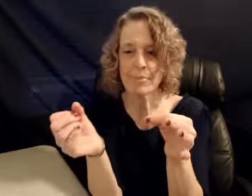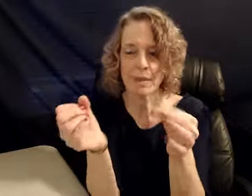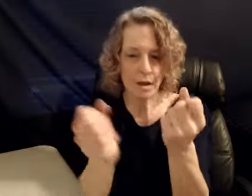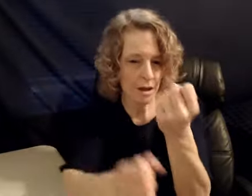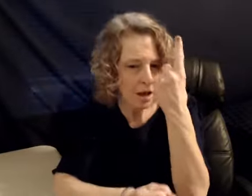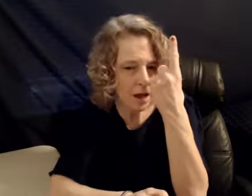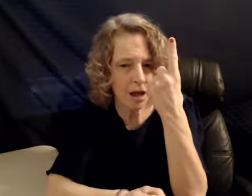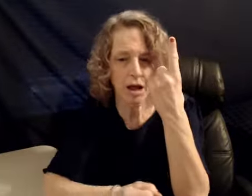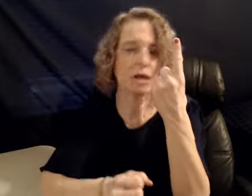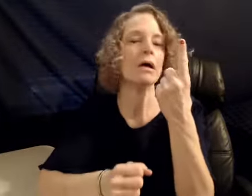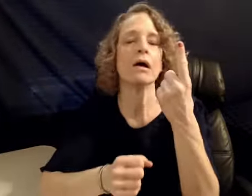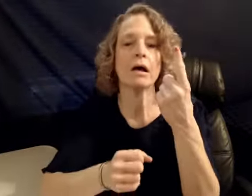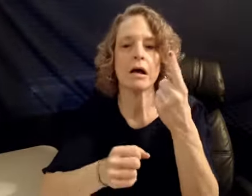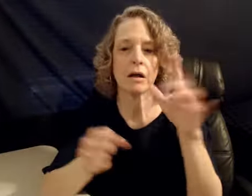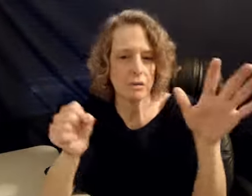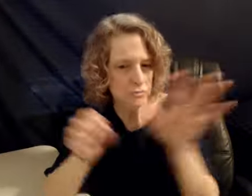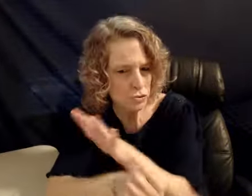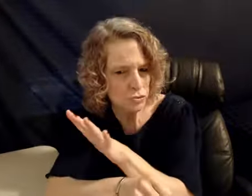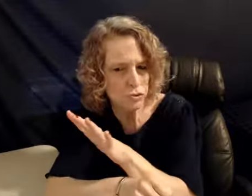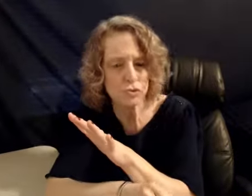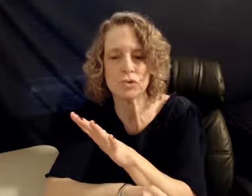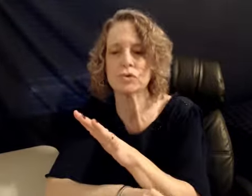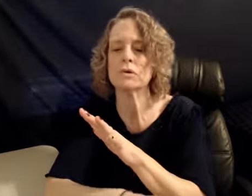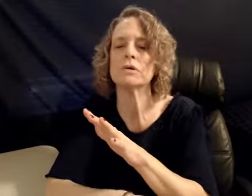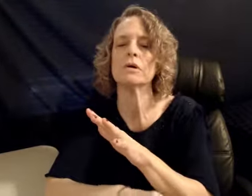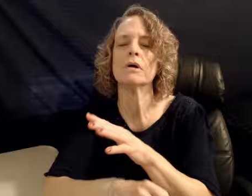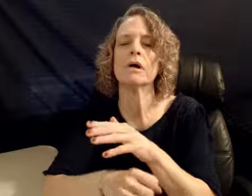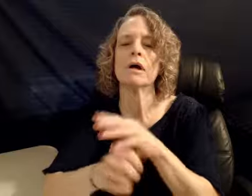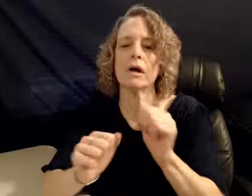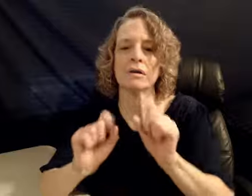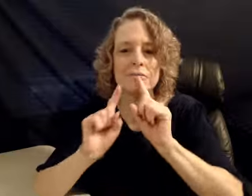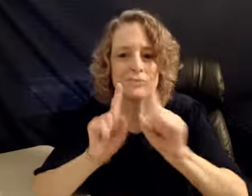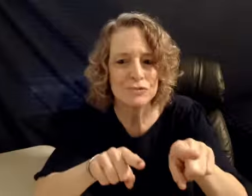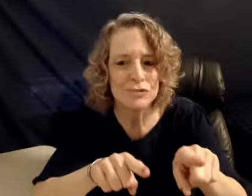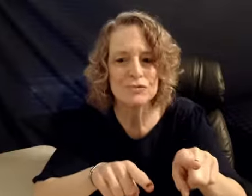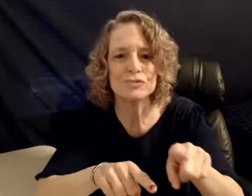have full understanding of the questions and answer clearly,